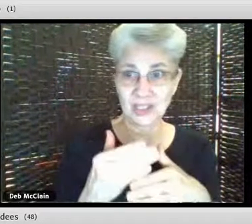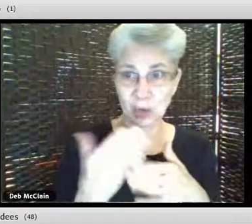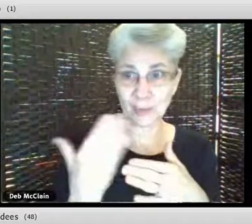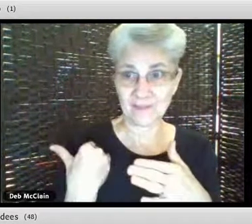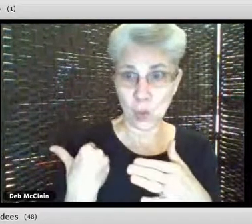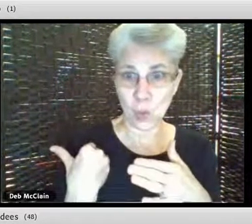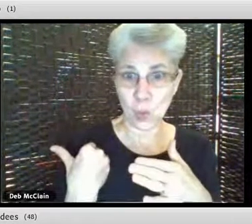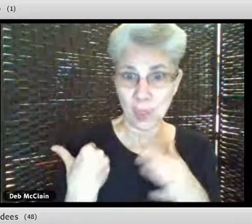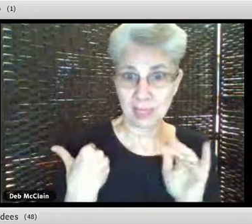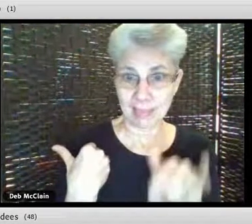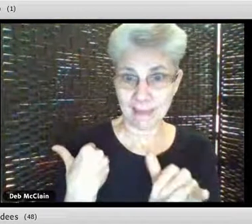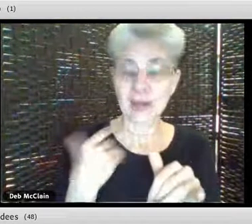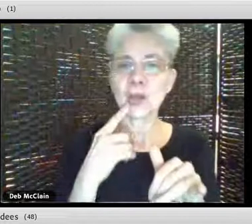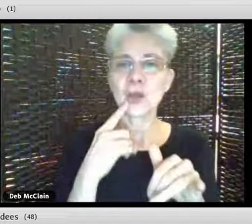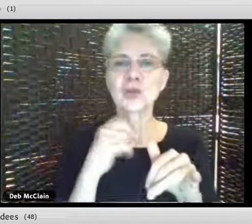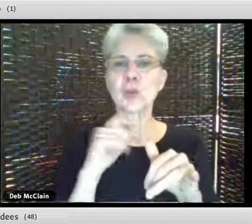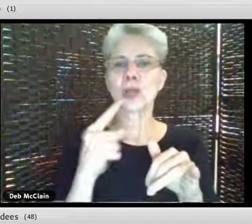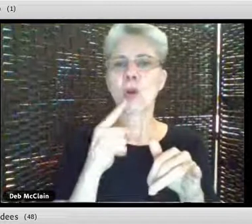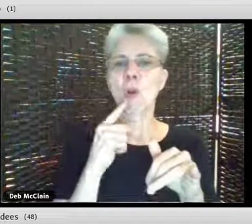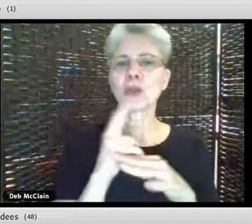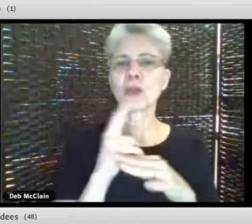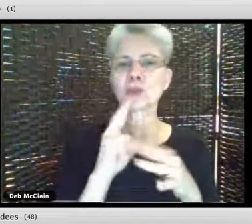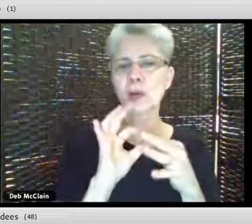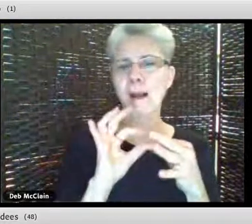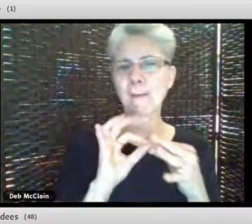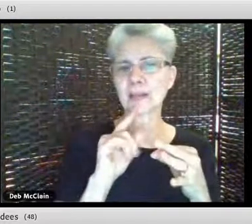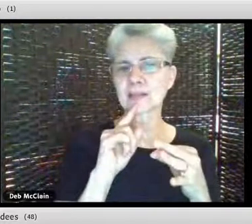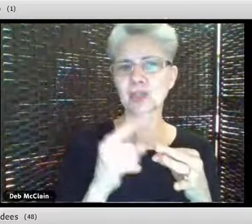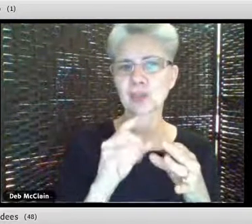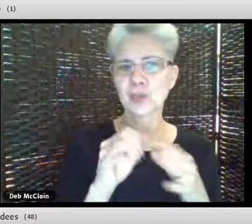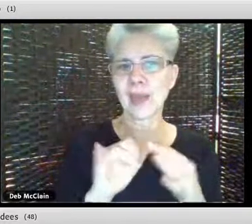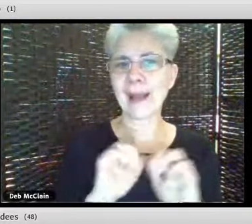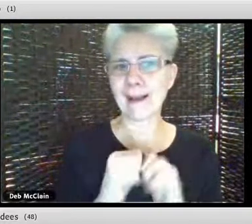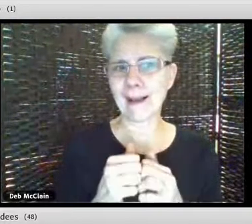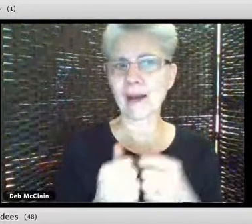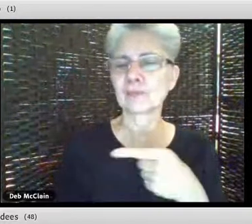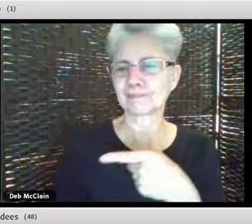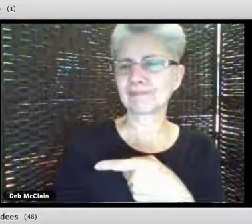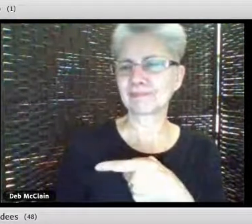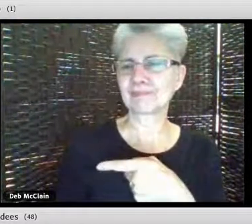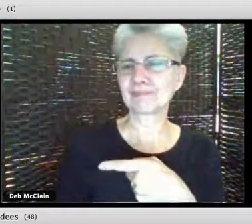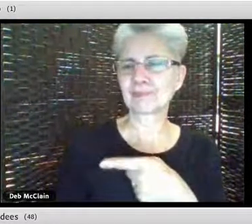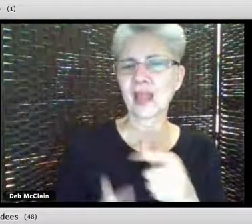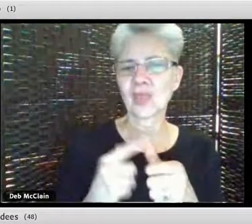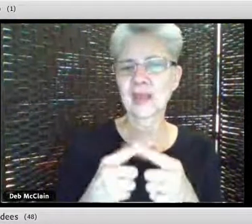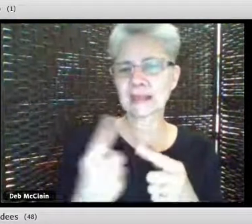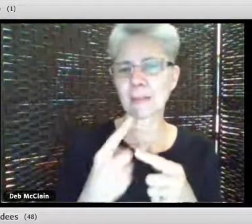Remember how we shared it so that you could only do comments, you could just do comments,